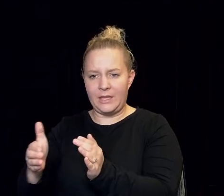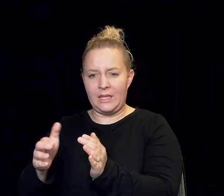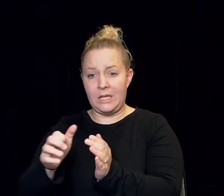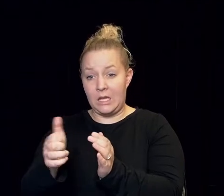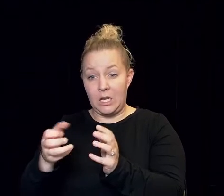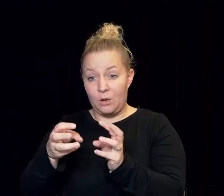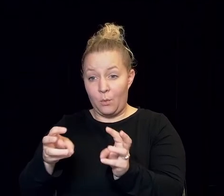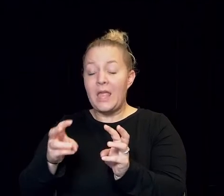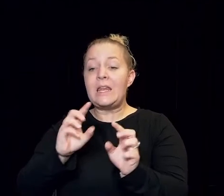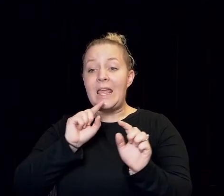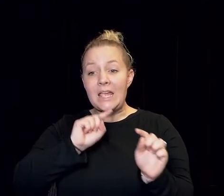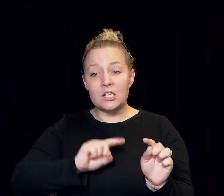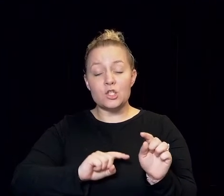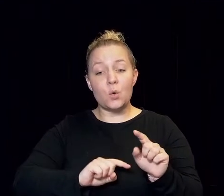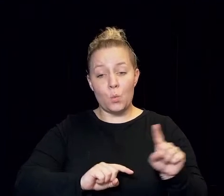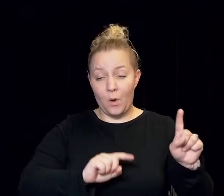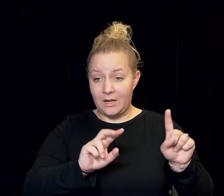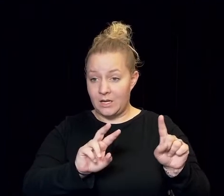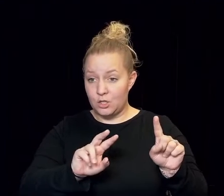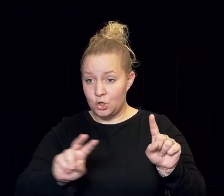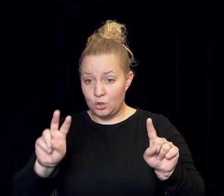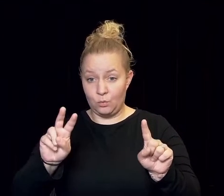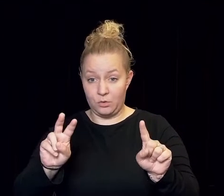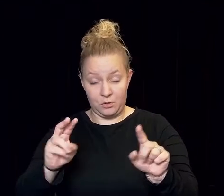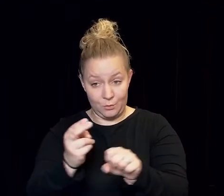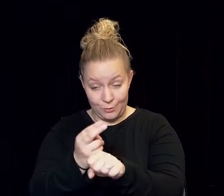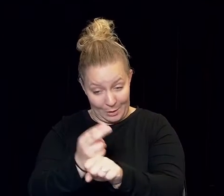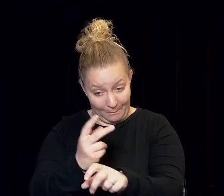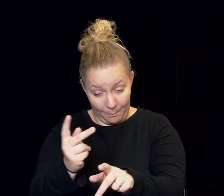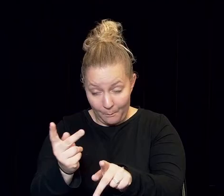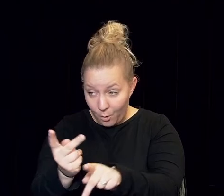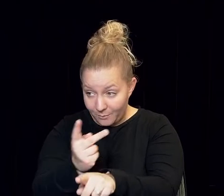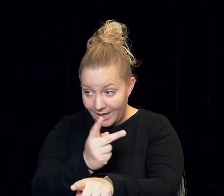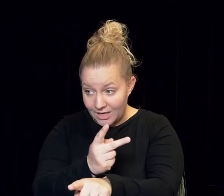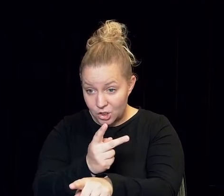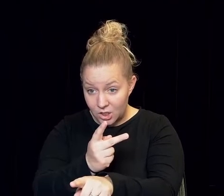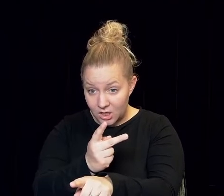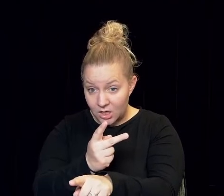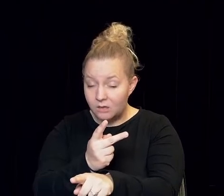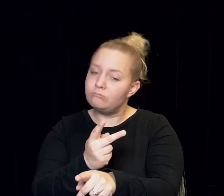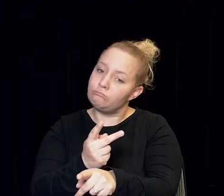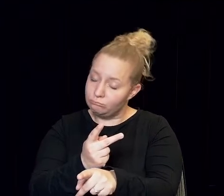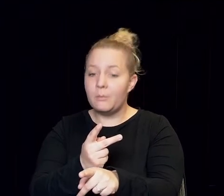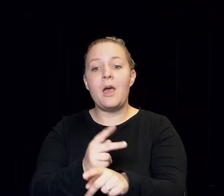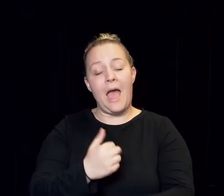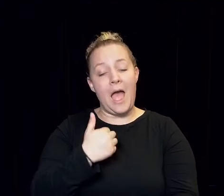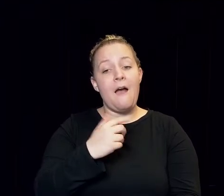with multiplying instead?" Okay, so here was our first one: 2 divided by 1/8